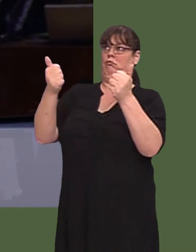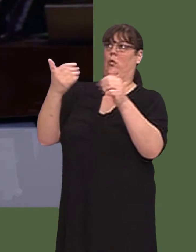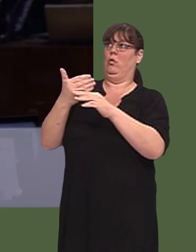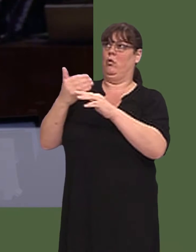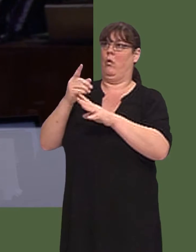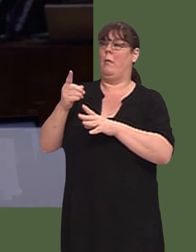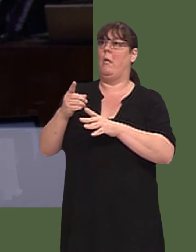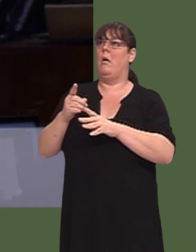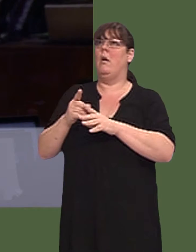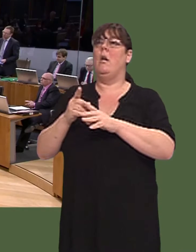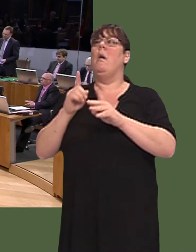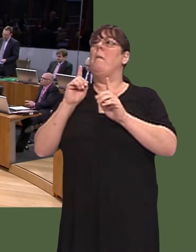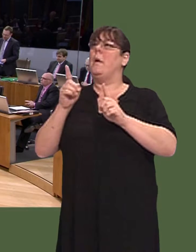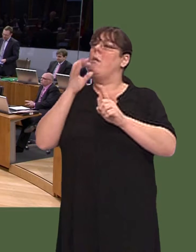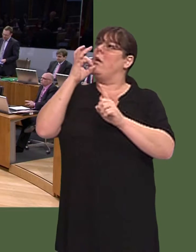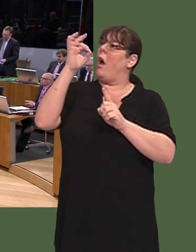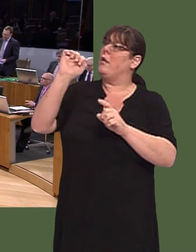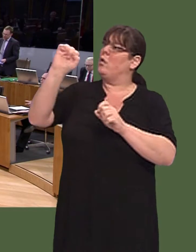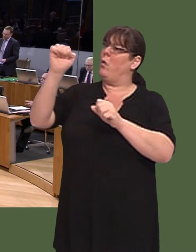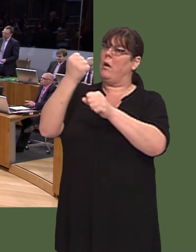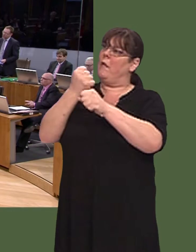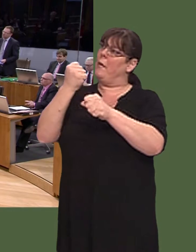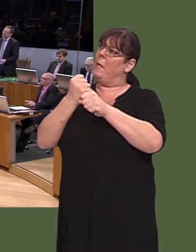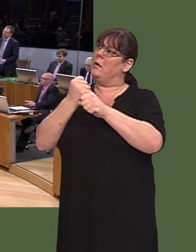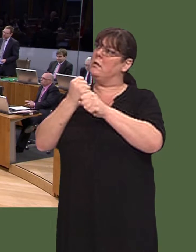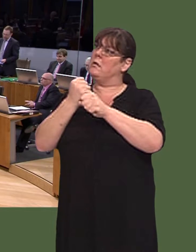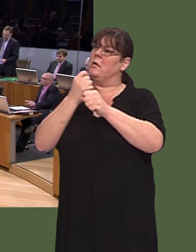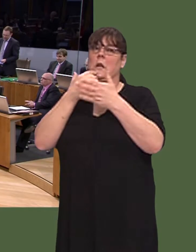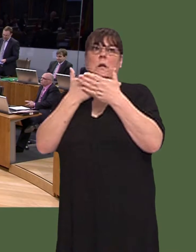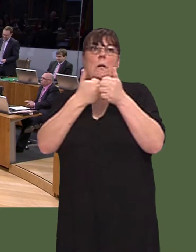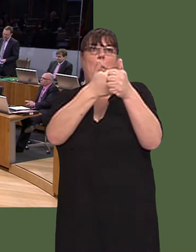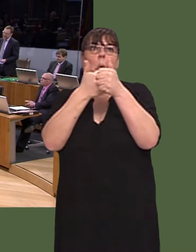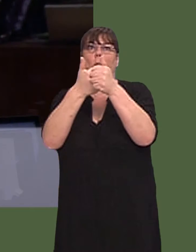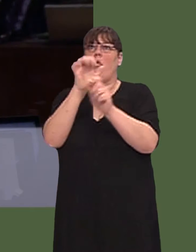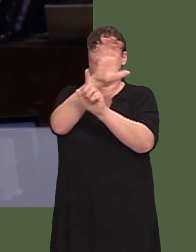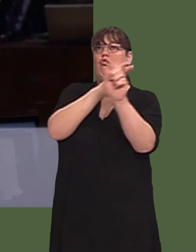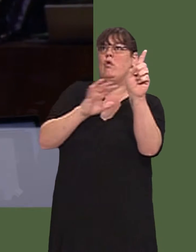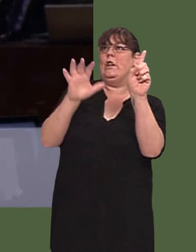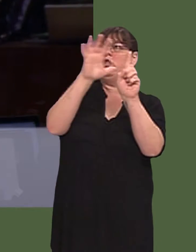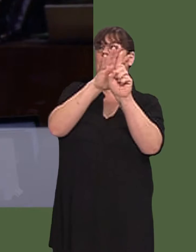Can I ask what your Government is doing to close these regional gaps in economic prosperity